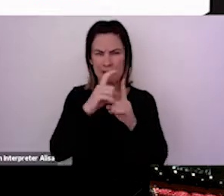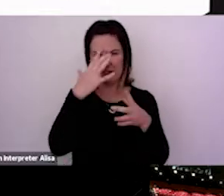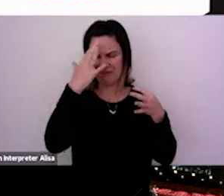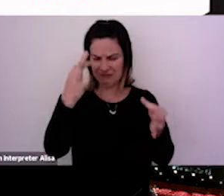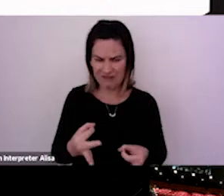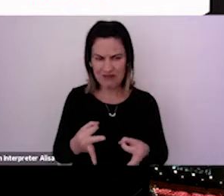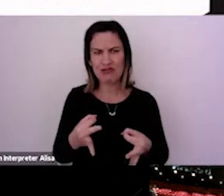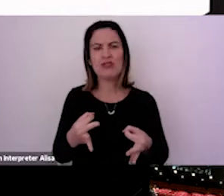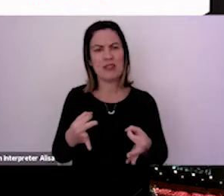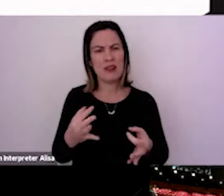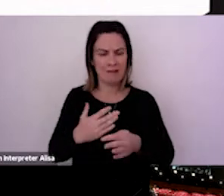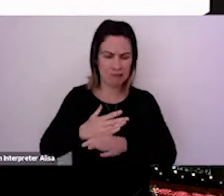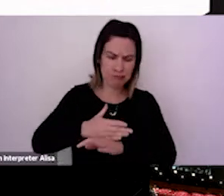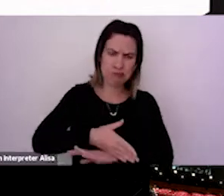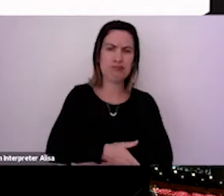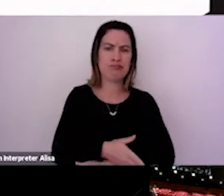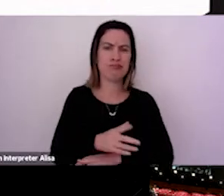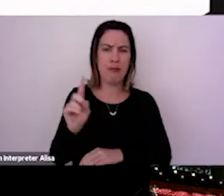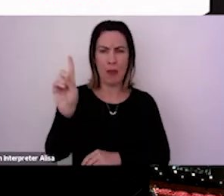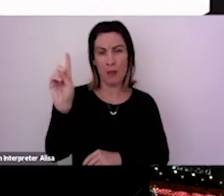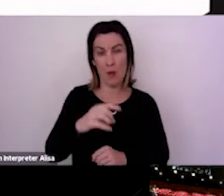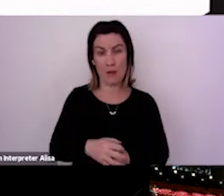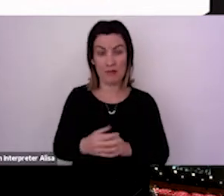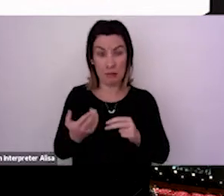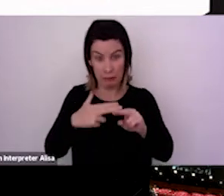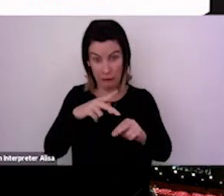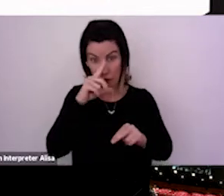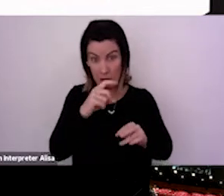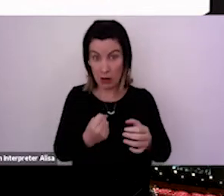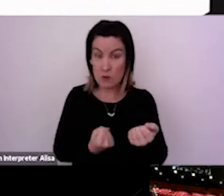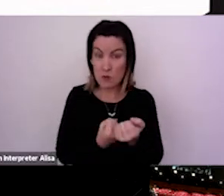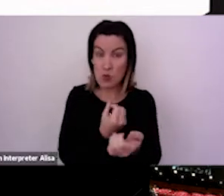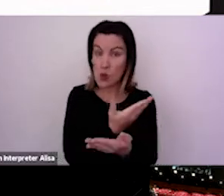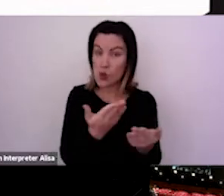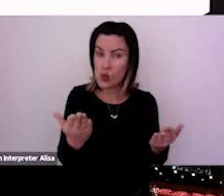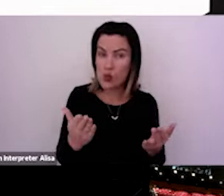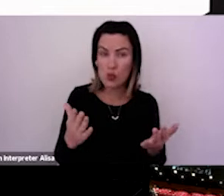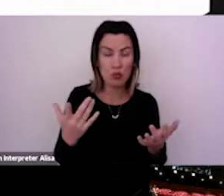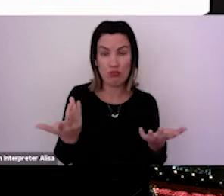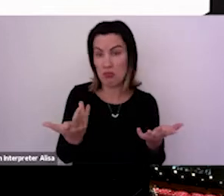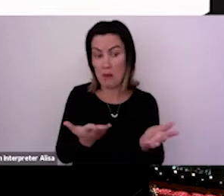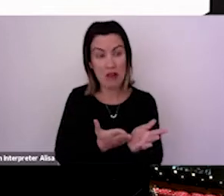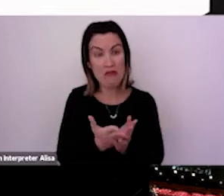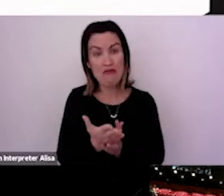happening right now. If there is anything at all we can do to support you, whether that is through data from the Audience Outlook Monitor